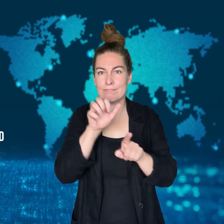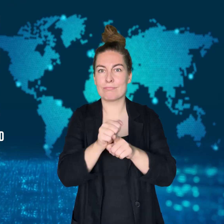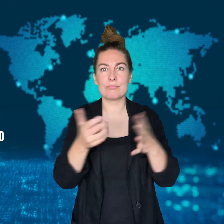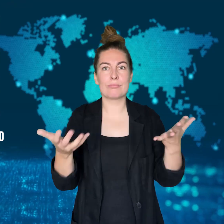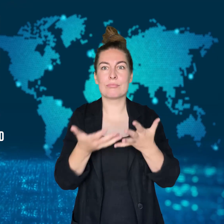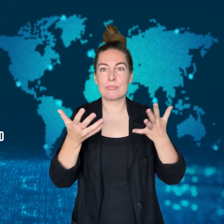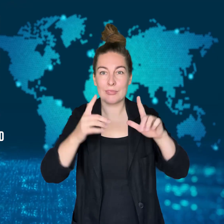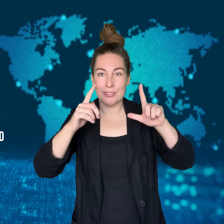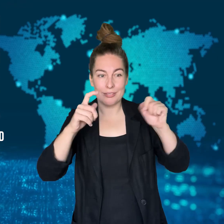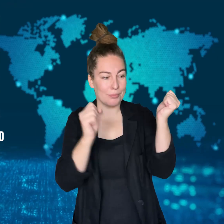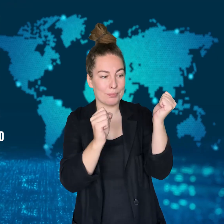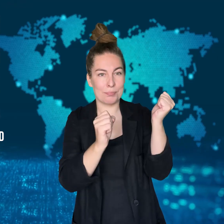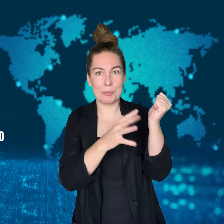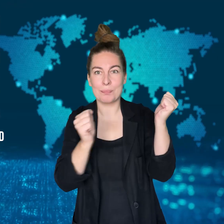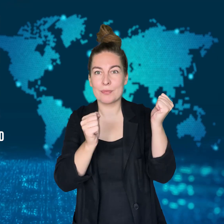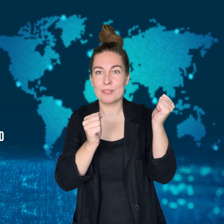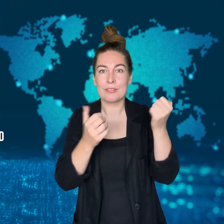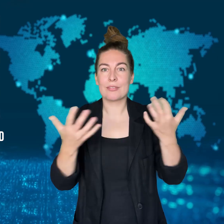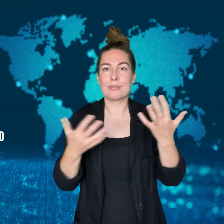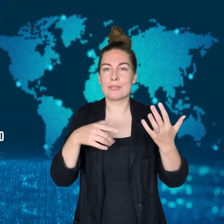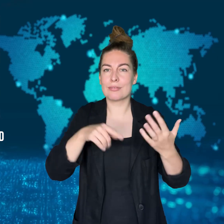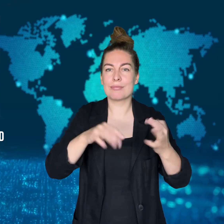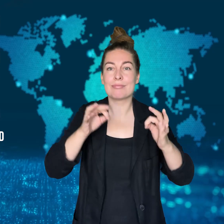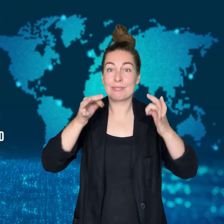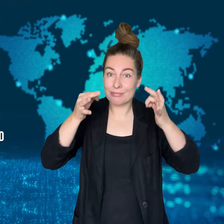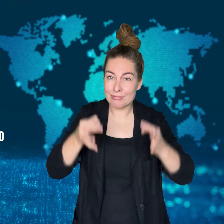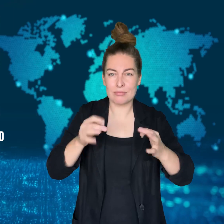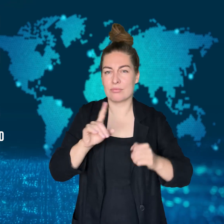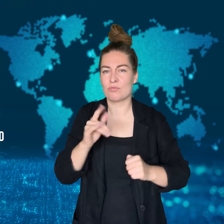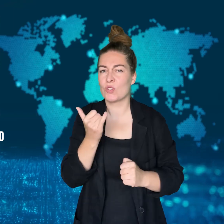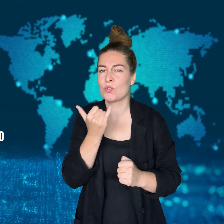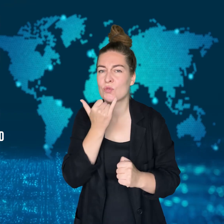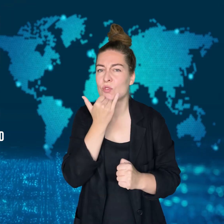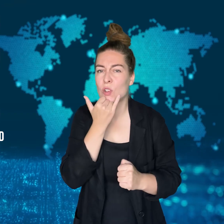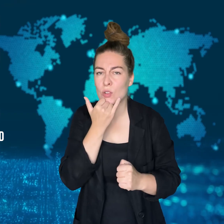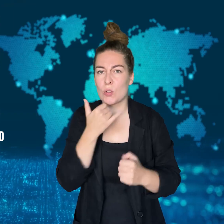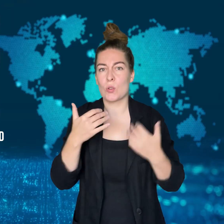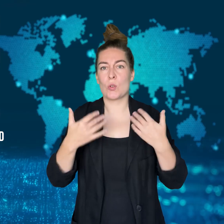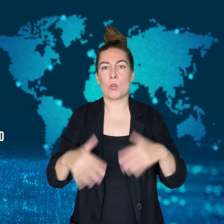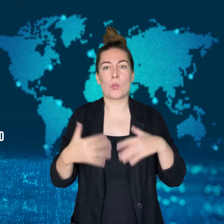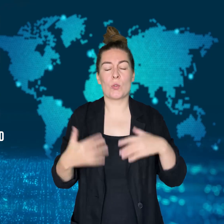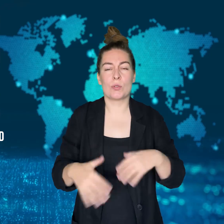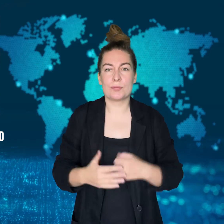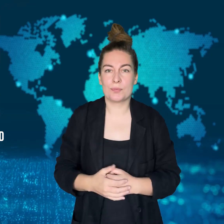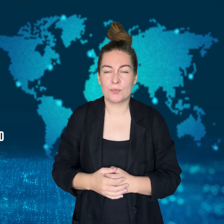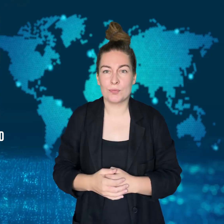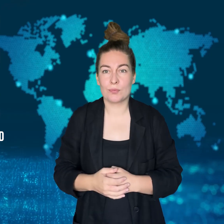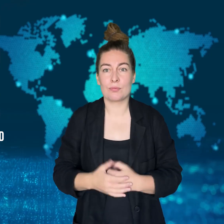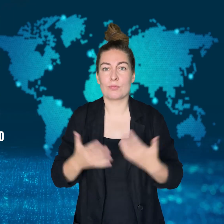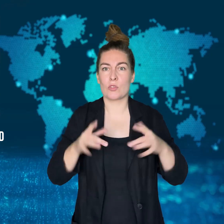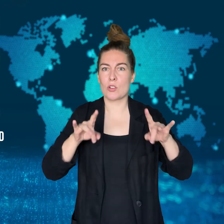The X-ray test has since been determined to be inaccurate.